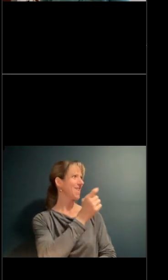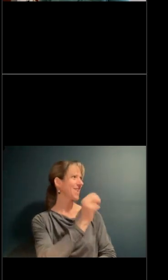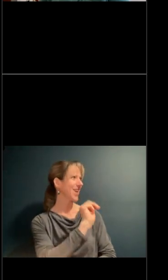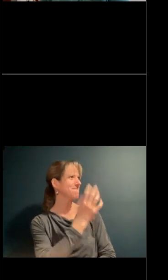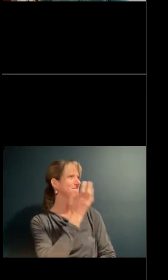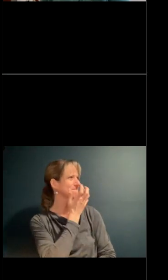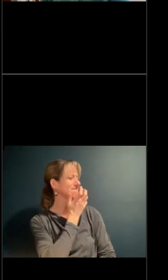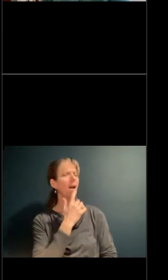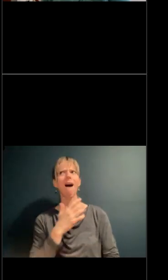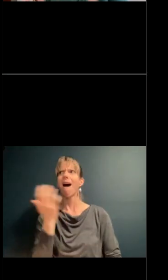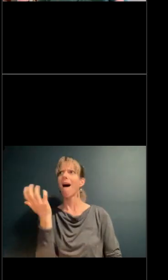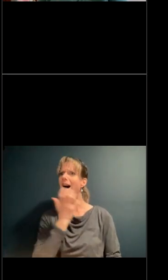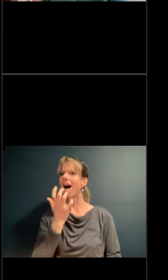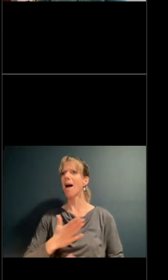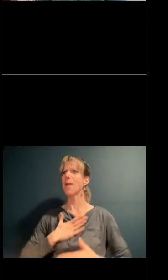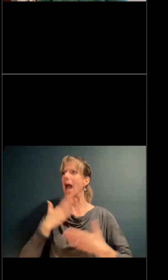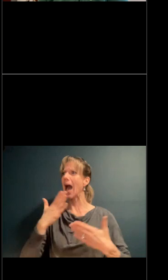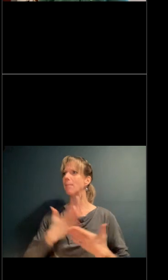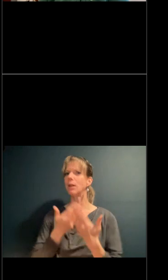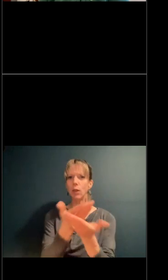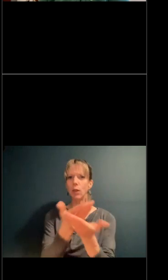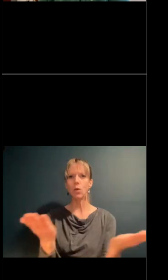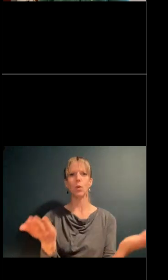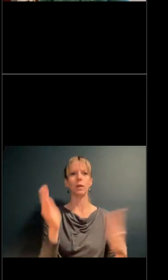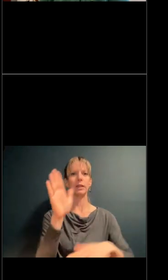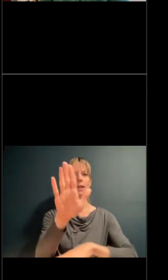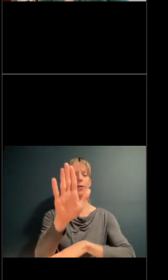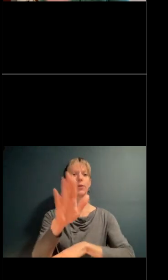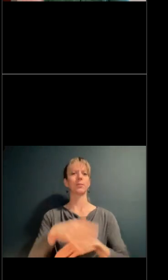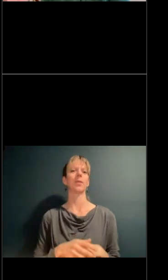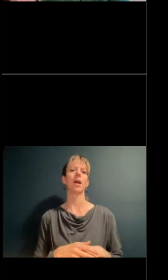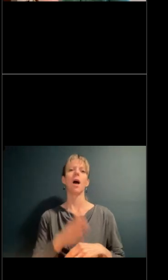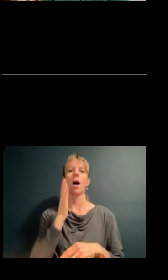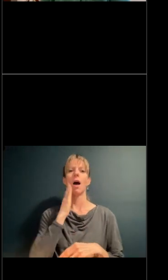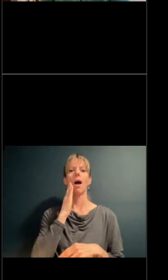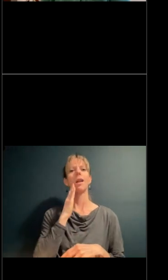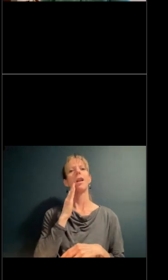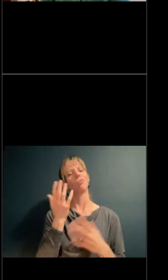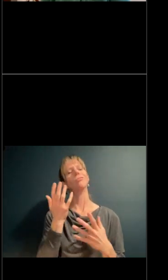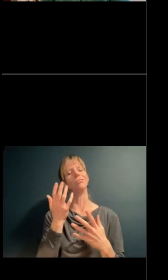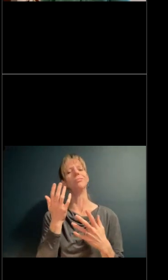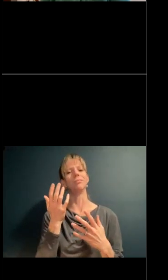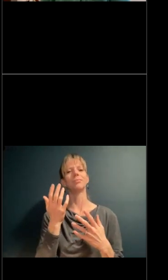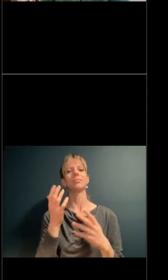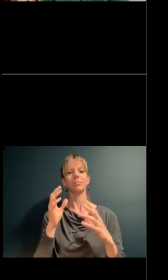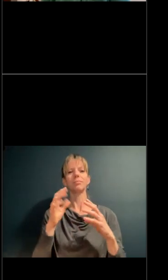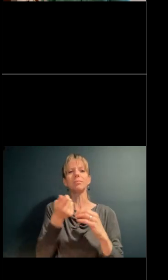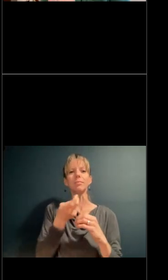What a pleasure it is to be with all of you this afternoon, among a group of people who care deeply